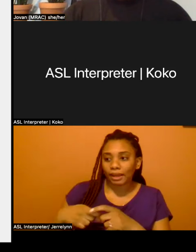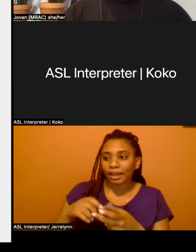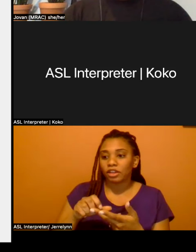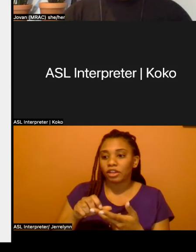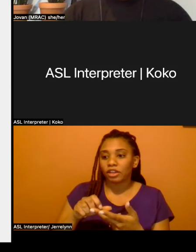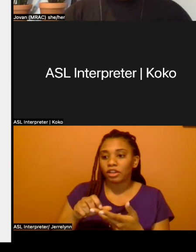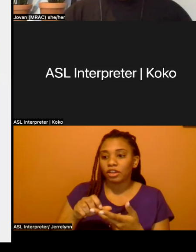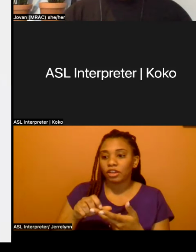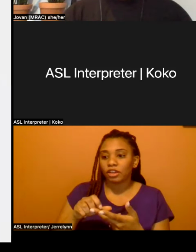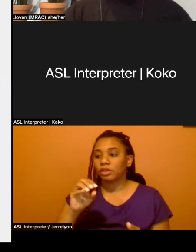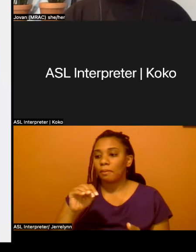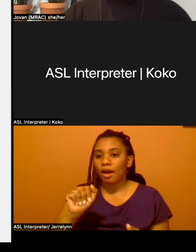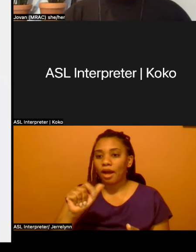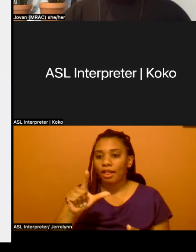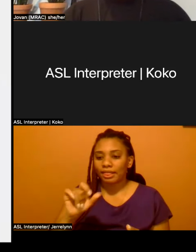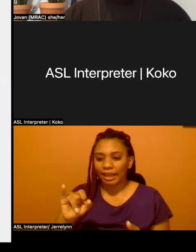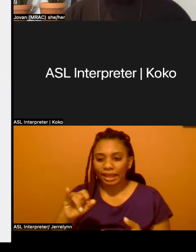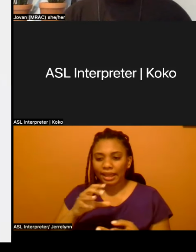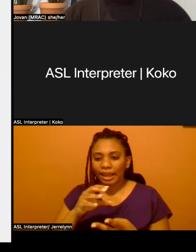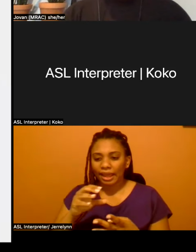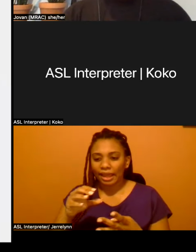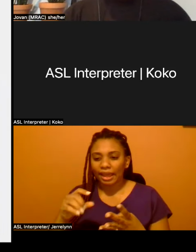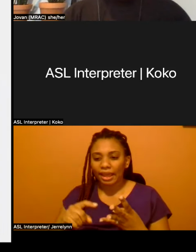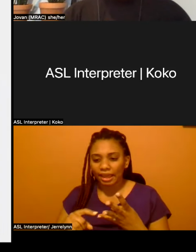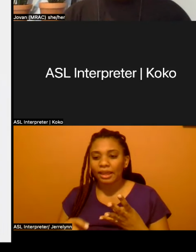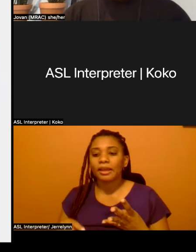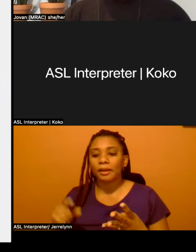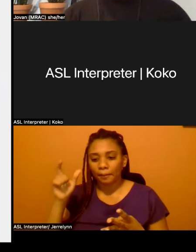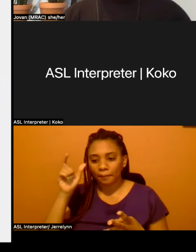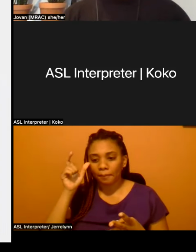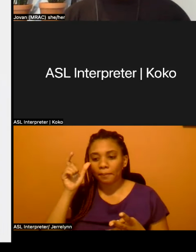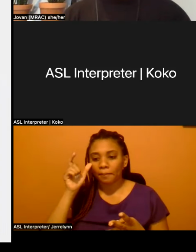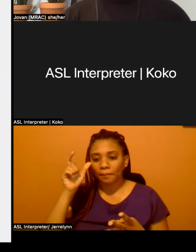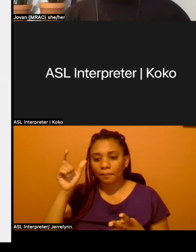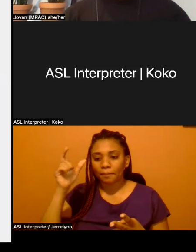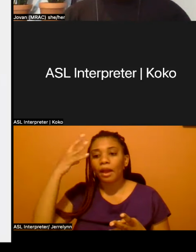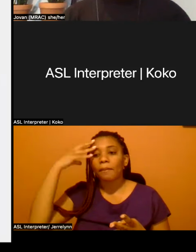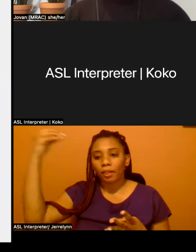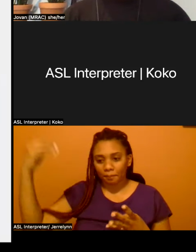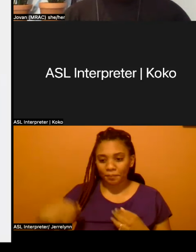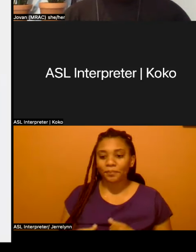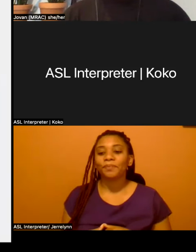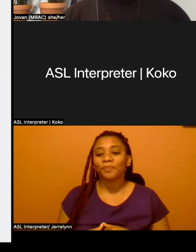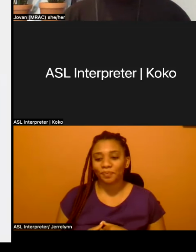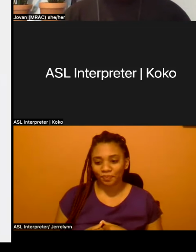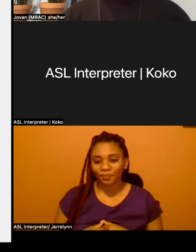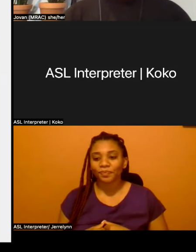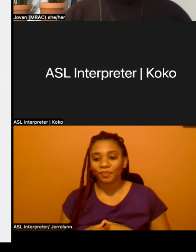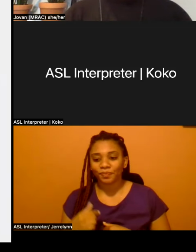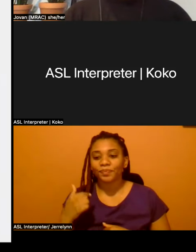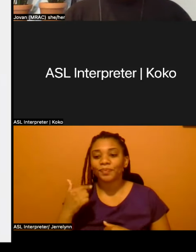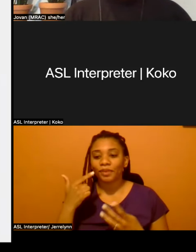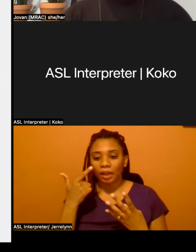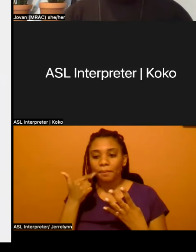Okay, all right, so let's start to discuss the submission process.